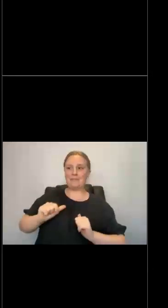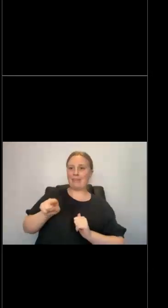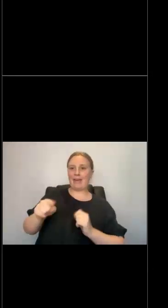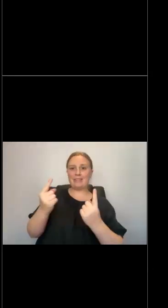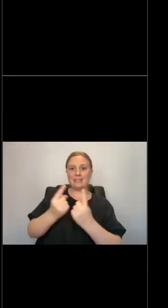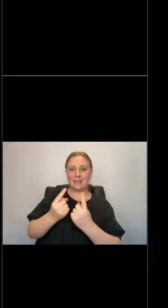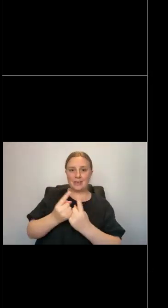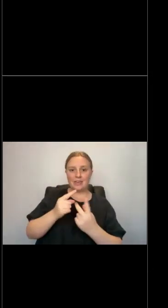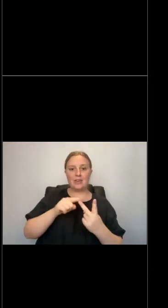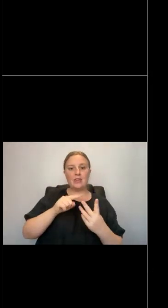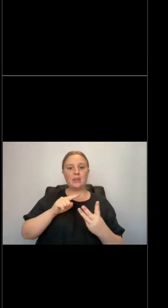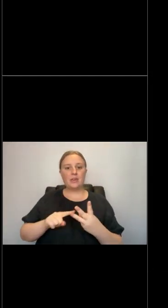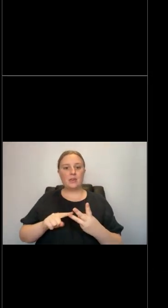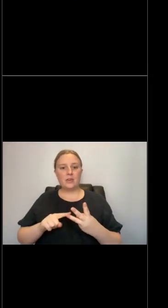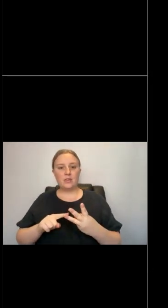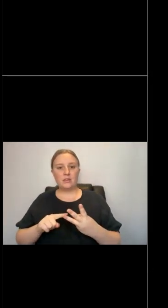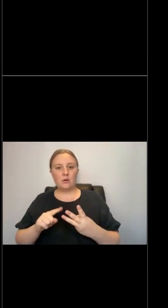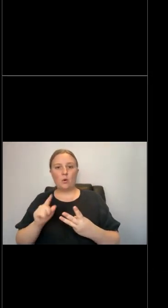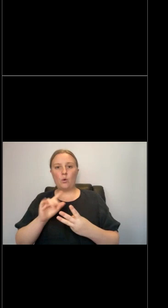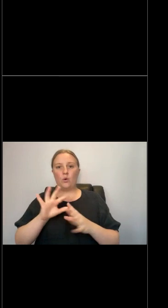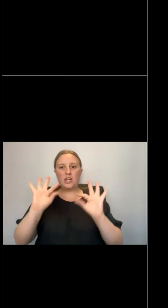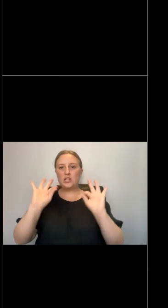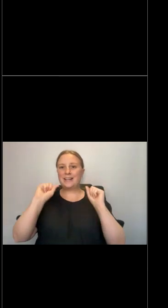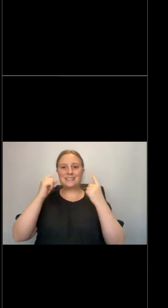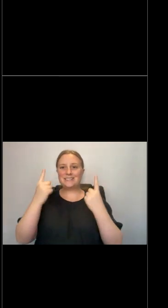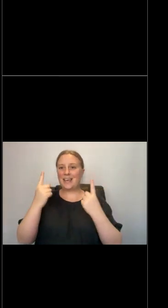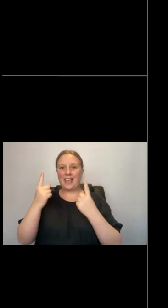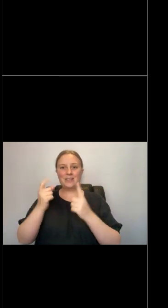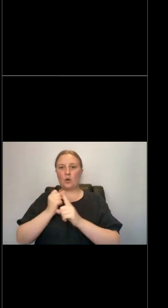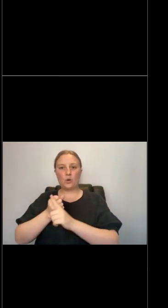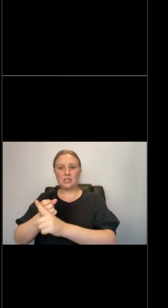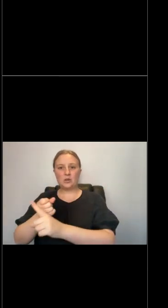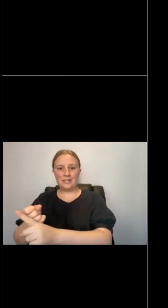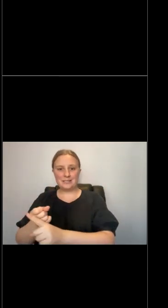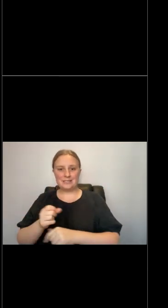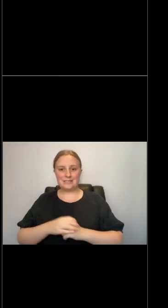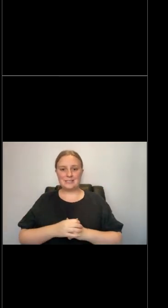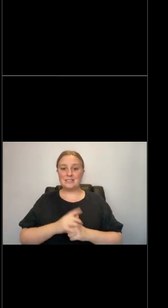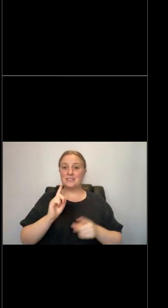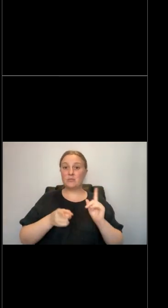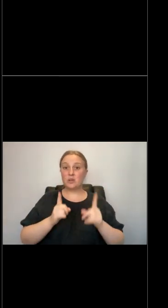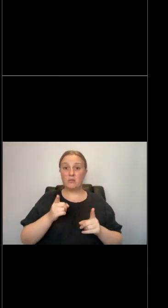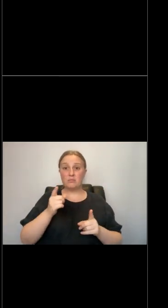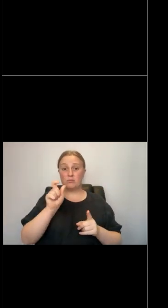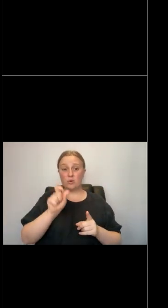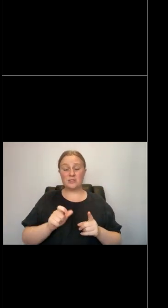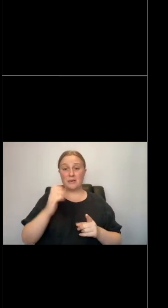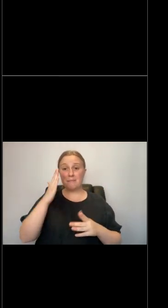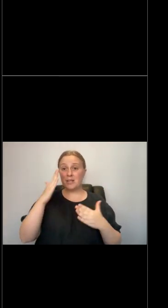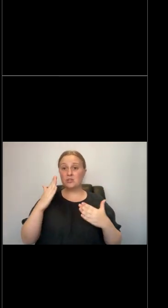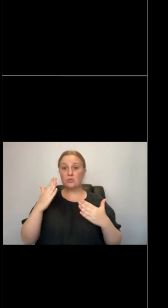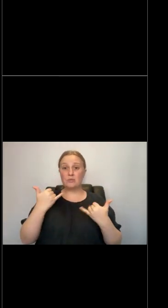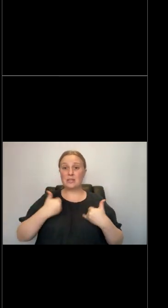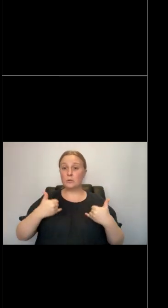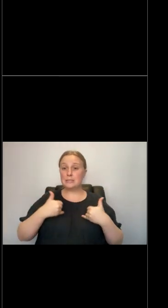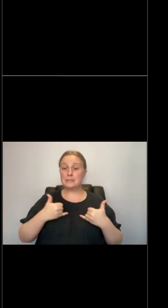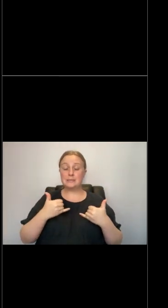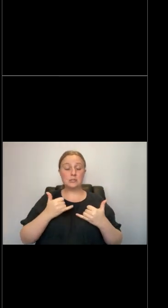cognitive impairment that they actually might be deprived of all three capacities. But the reality is for a finding of unsound of mind,